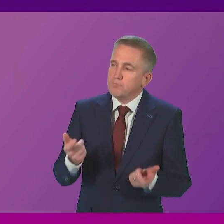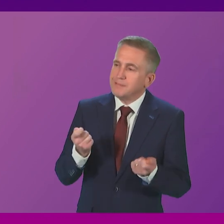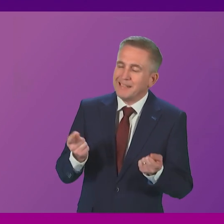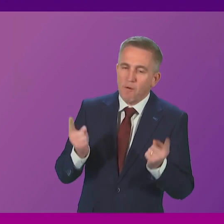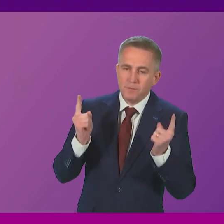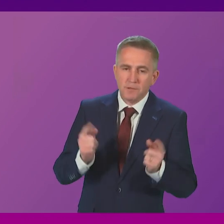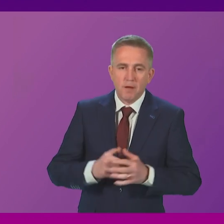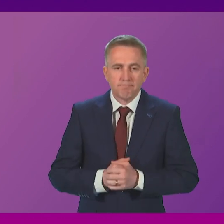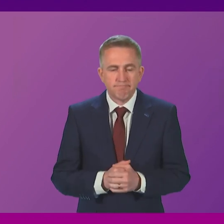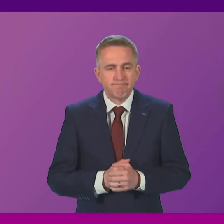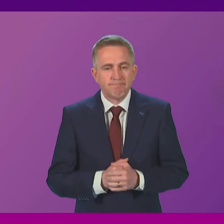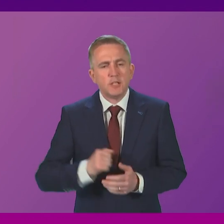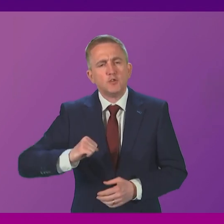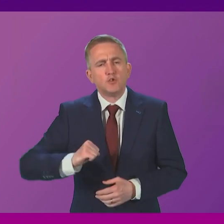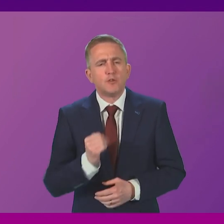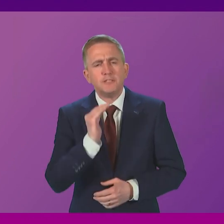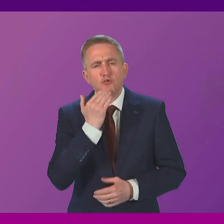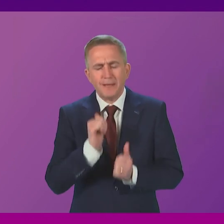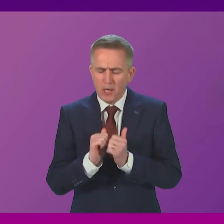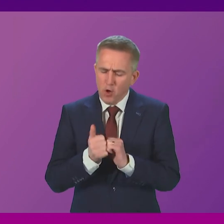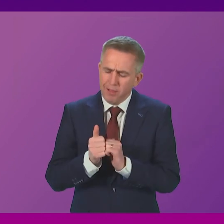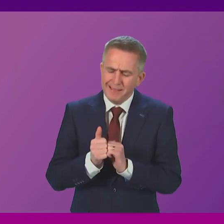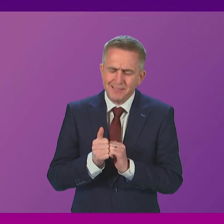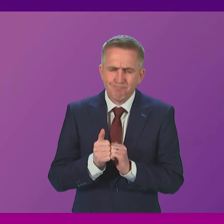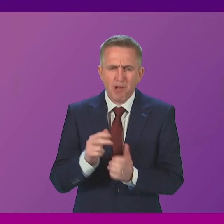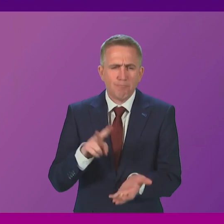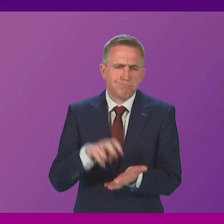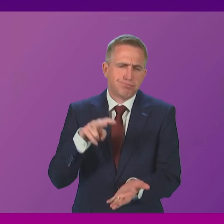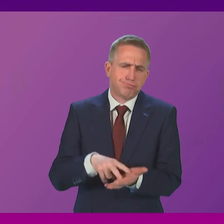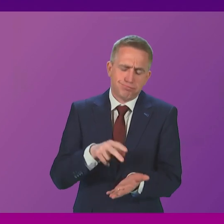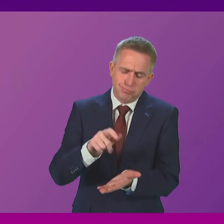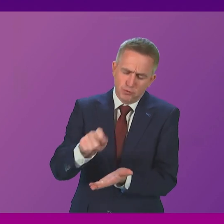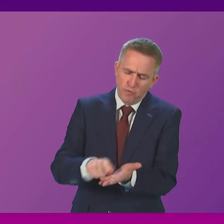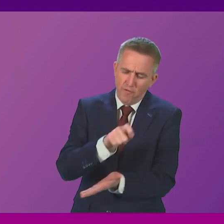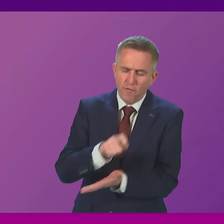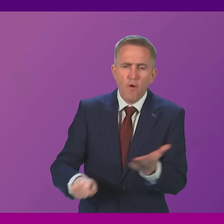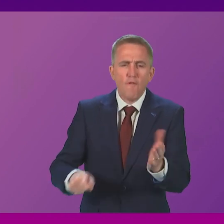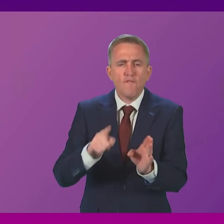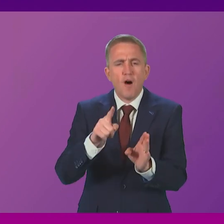My Scottish Green colleagues and I were delighted to vote for Humza Yousaf as our next First Minister.